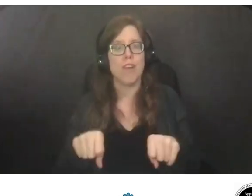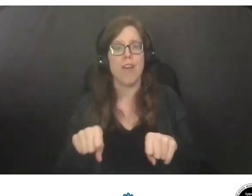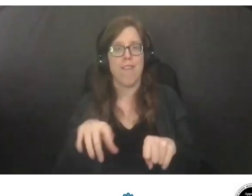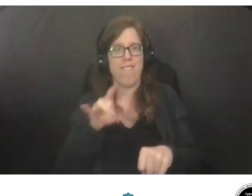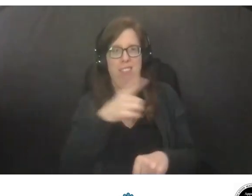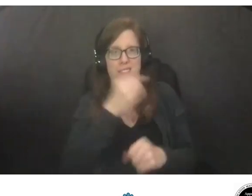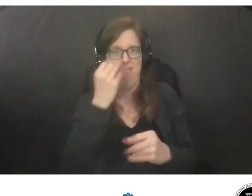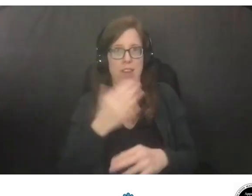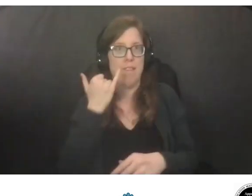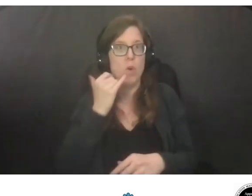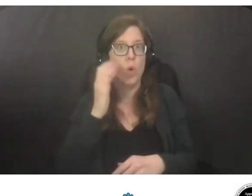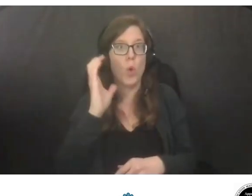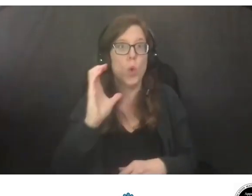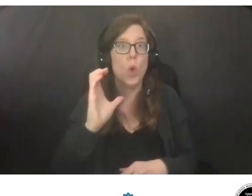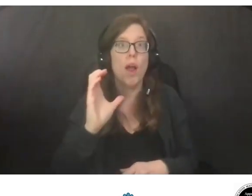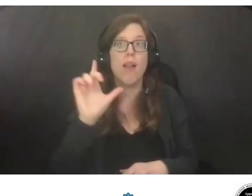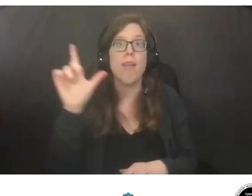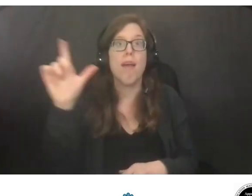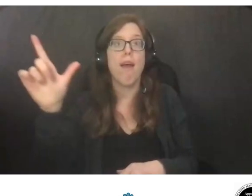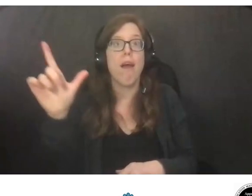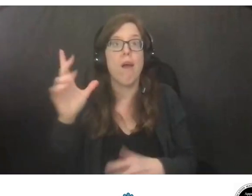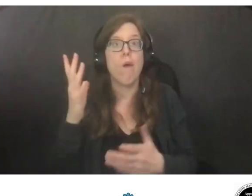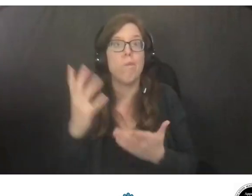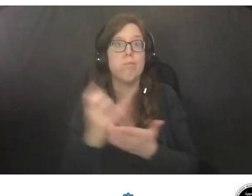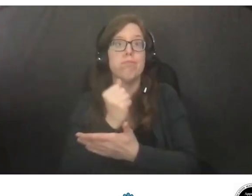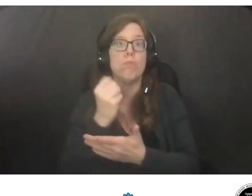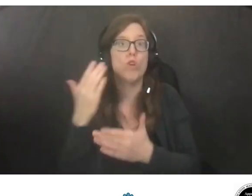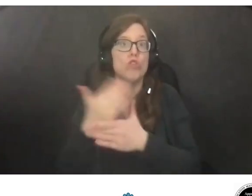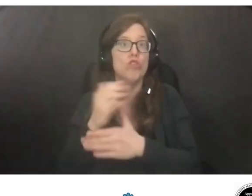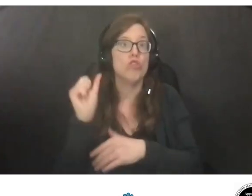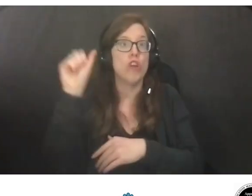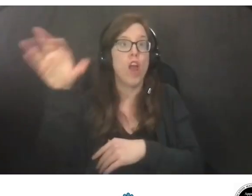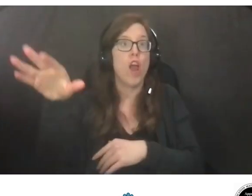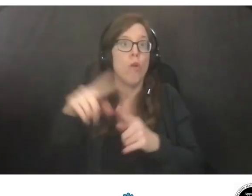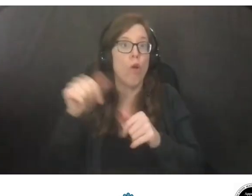find this if you're looking for it again later, or want to share it with somebody.